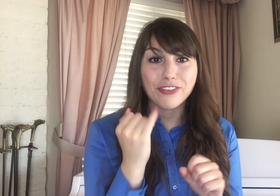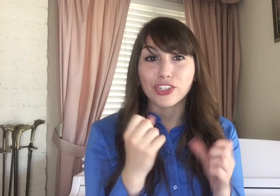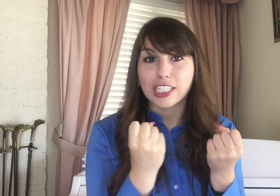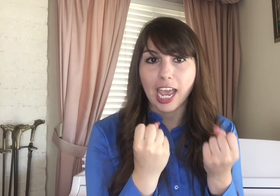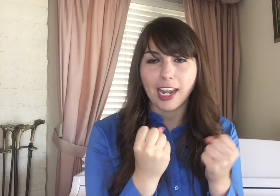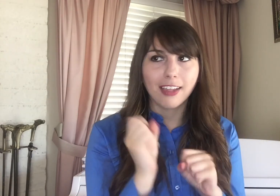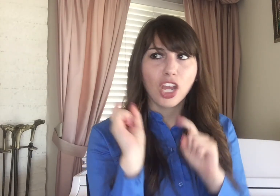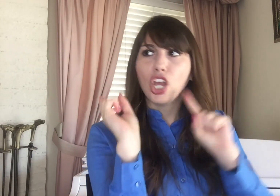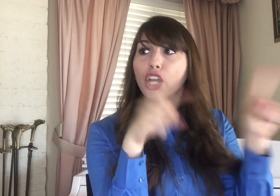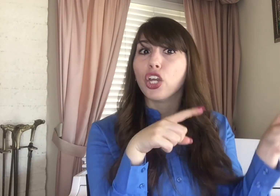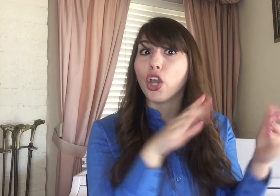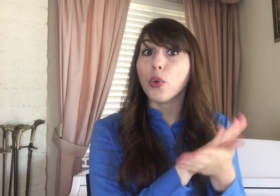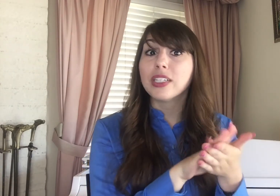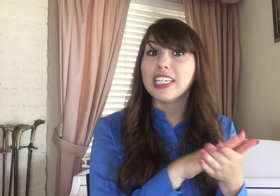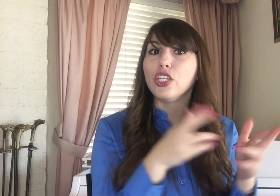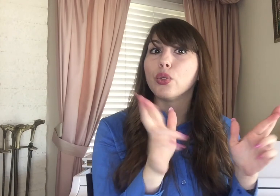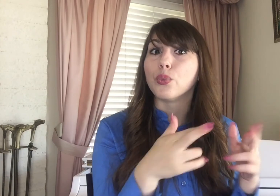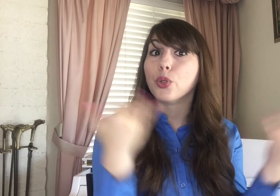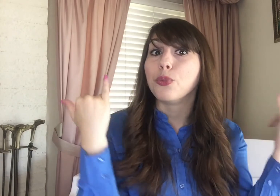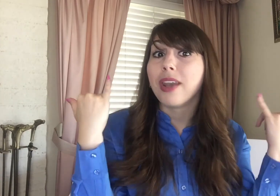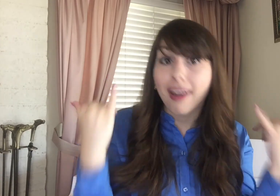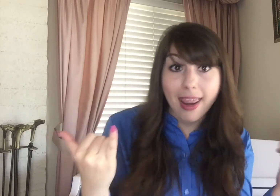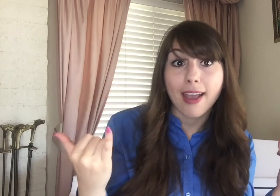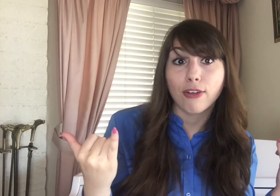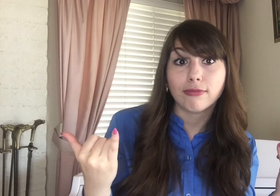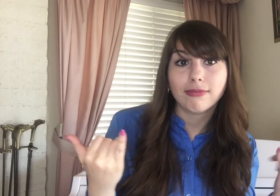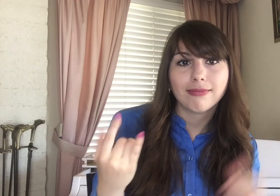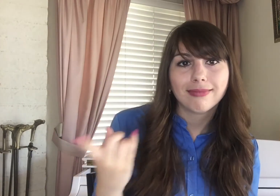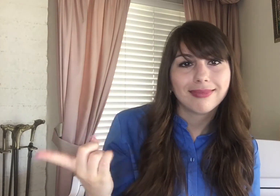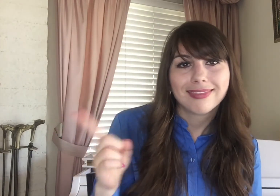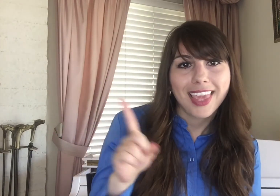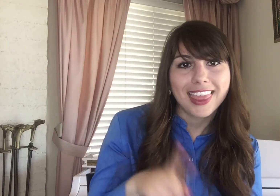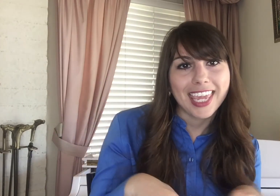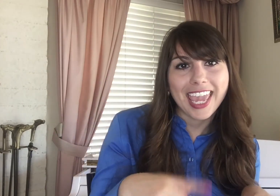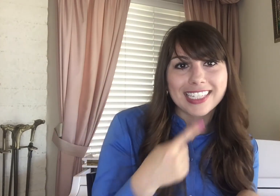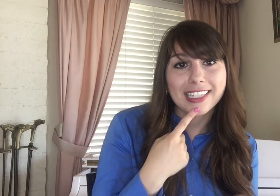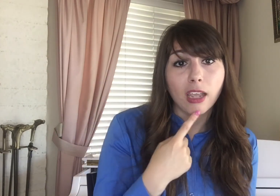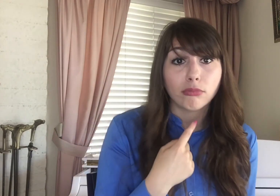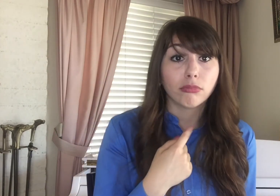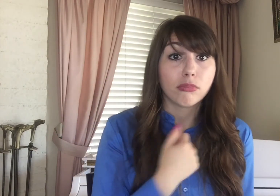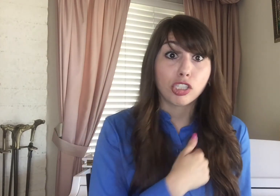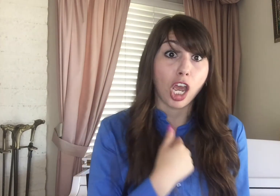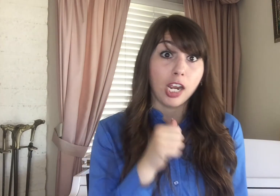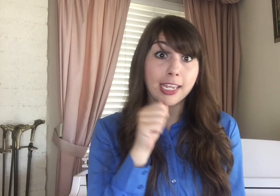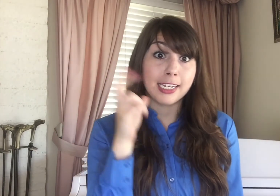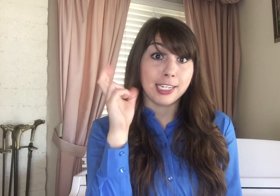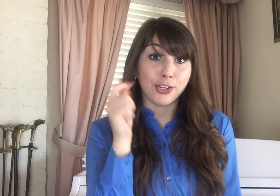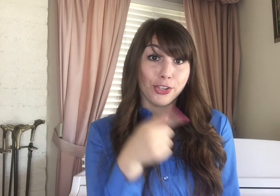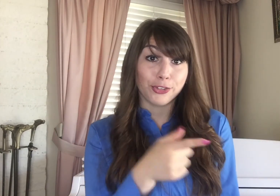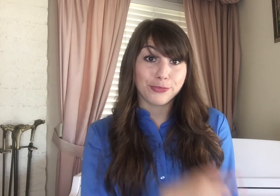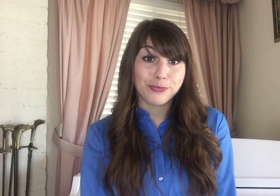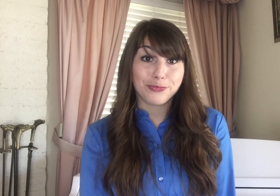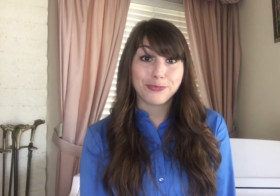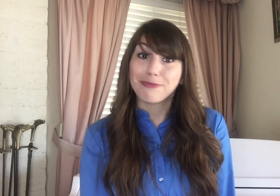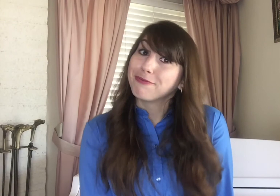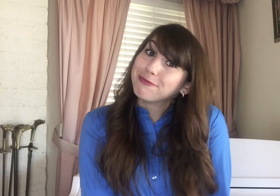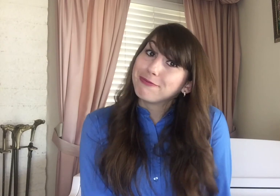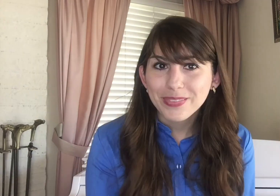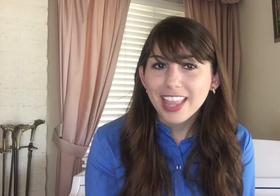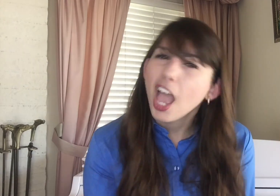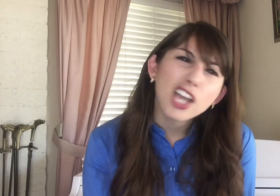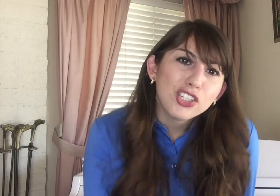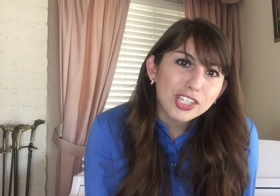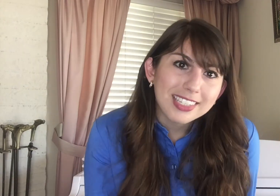you're signing "Go clean your room now'" they can't say "Sorry, I didn't hear you."